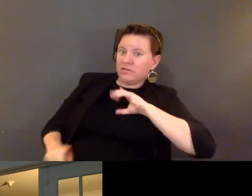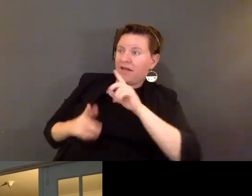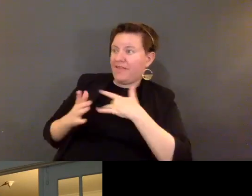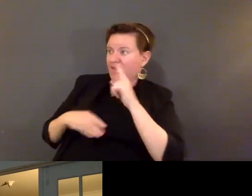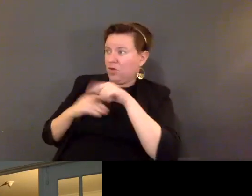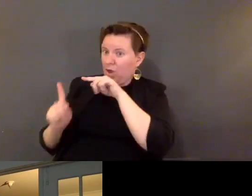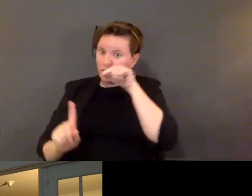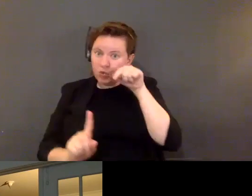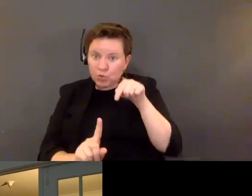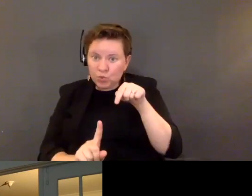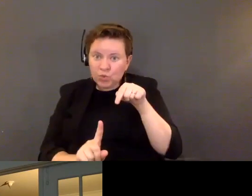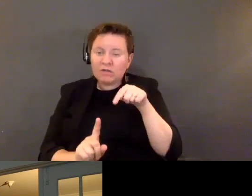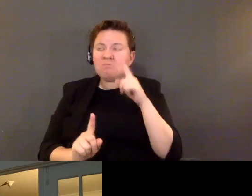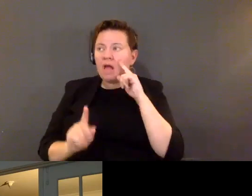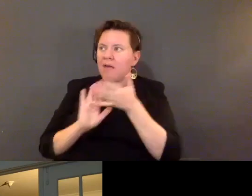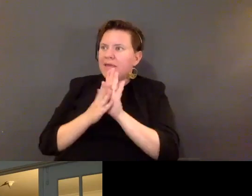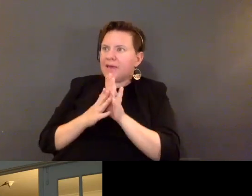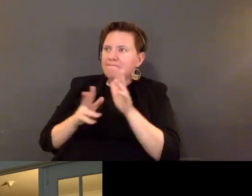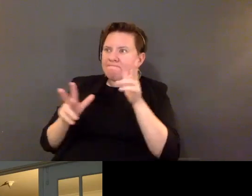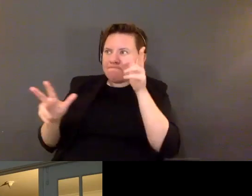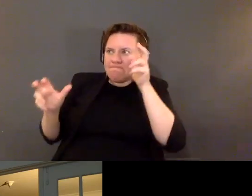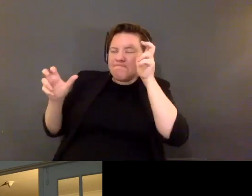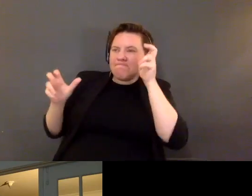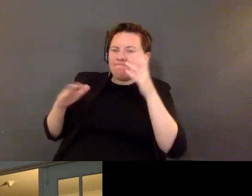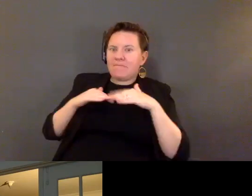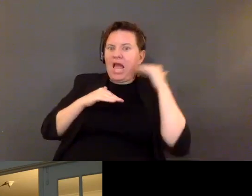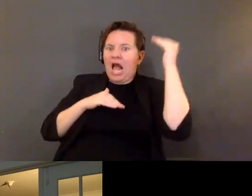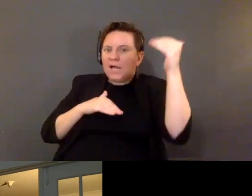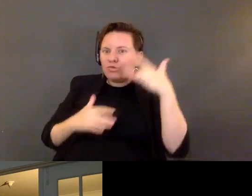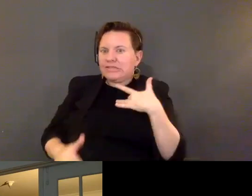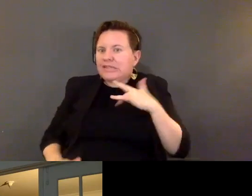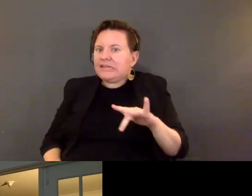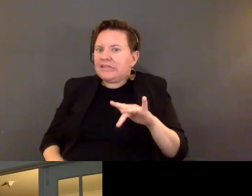i think i just became hyper sensitive sensitive to people early on